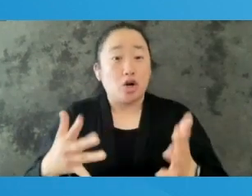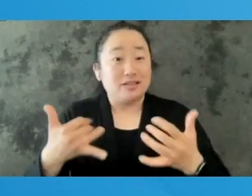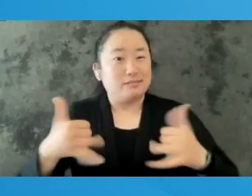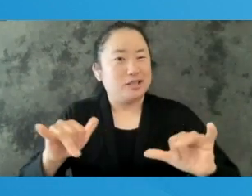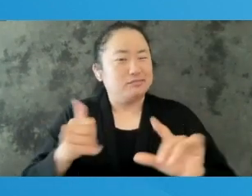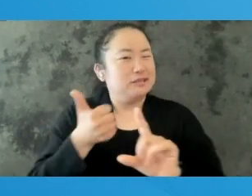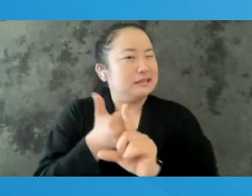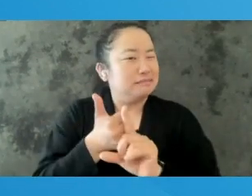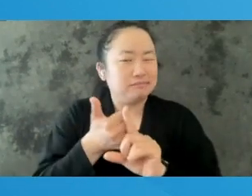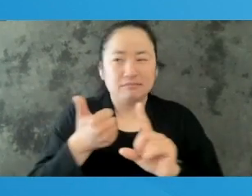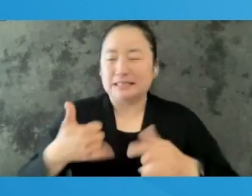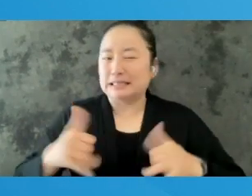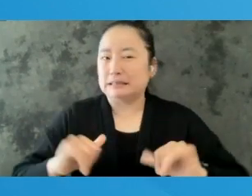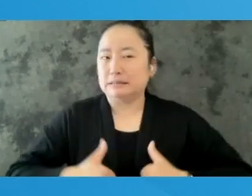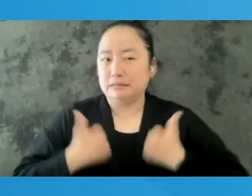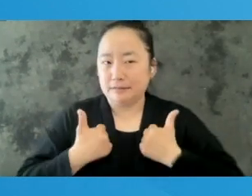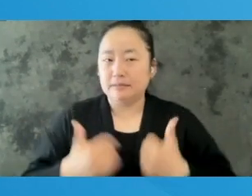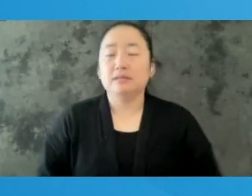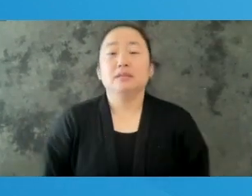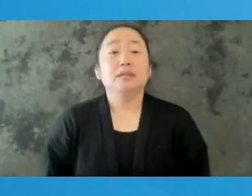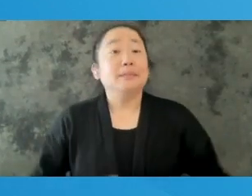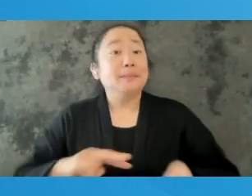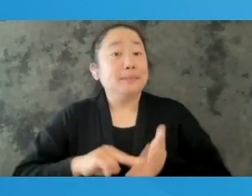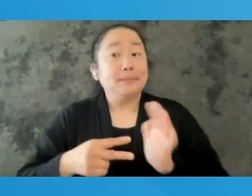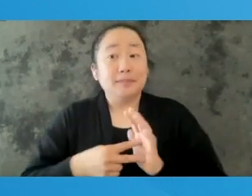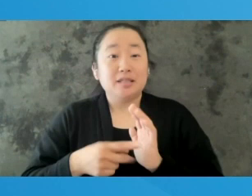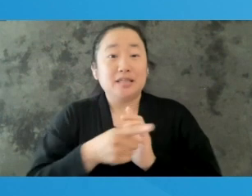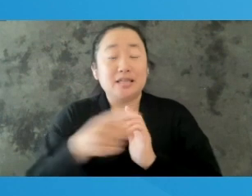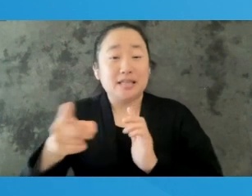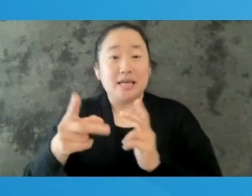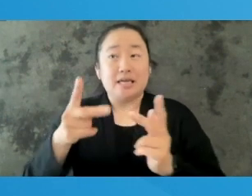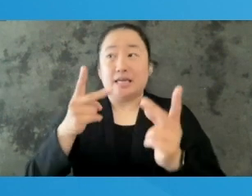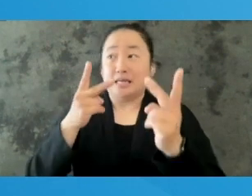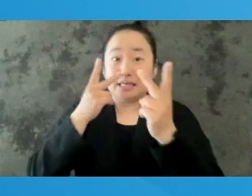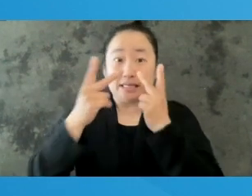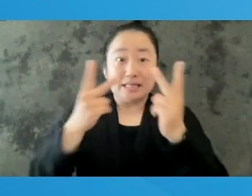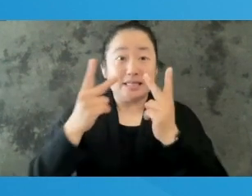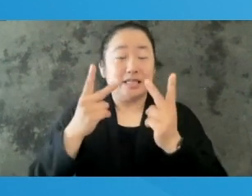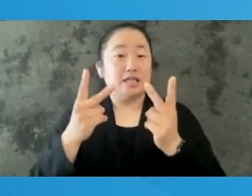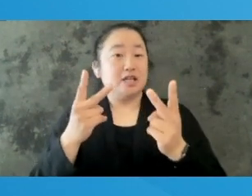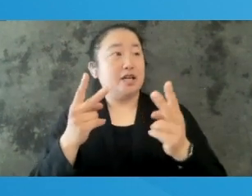This means that they are dealing with the issues and the ideas of our times, which makes